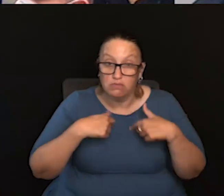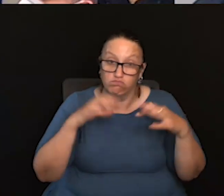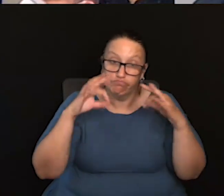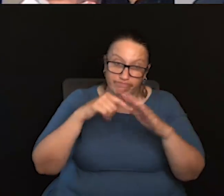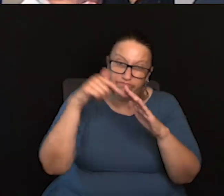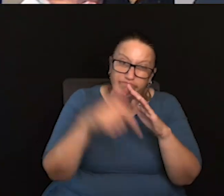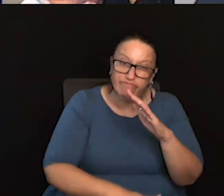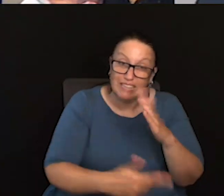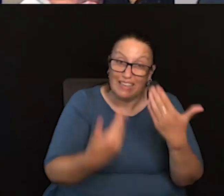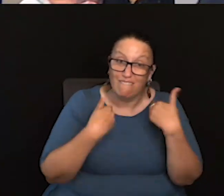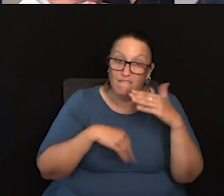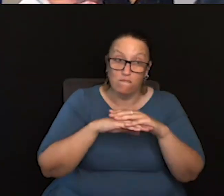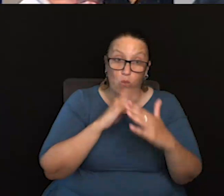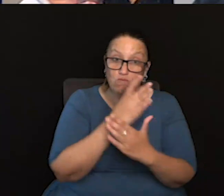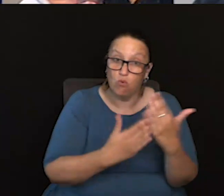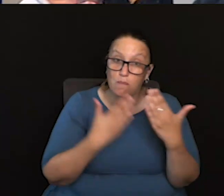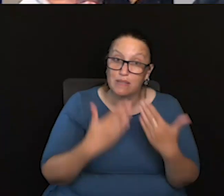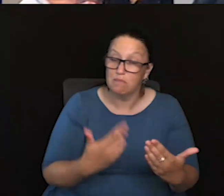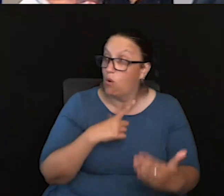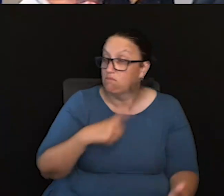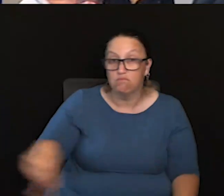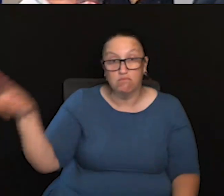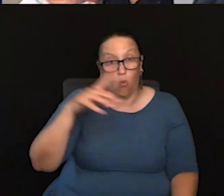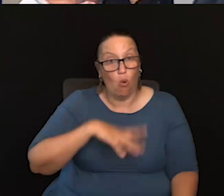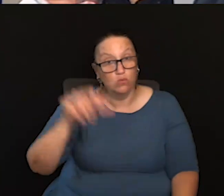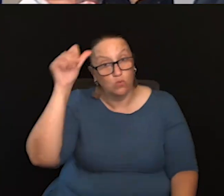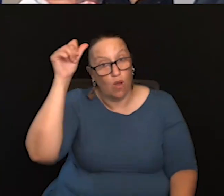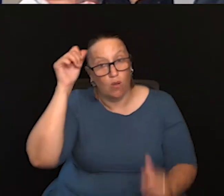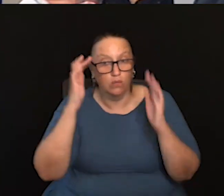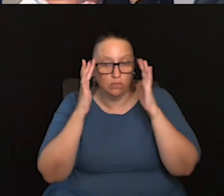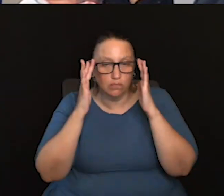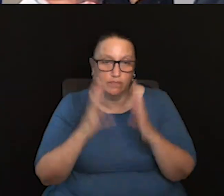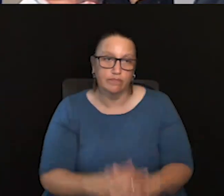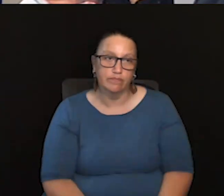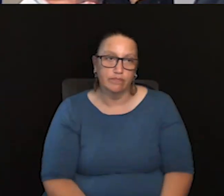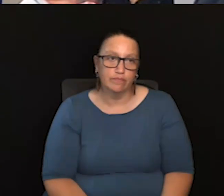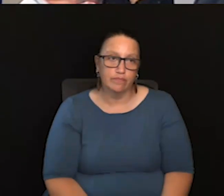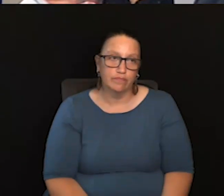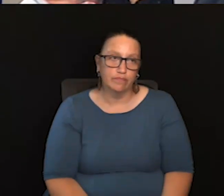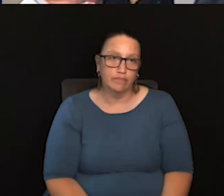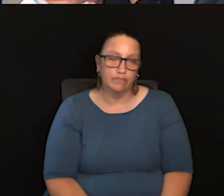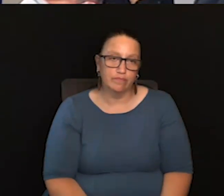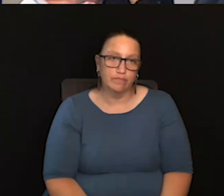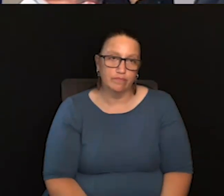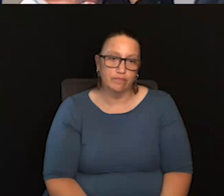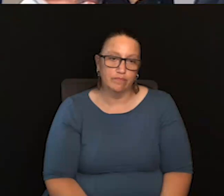and the reality of the fact that it is an older profile of people who are dying.